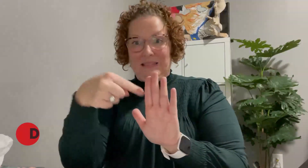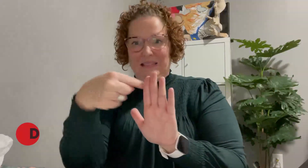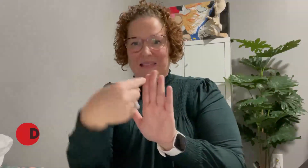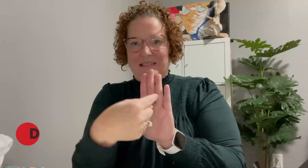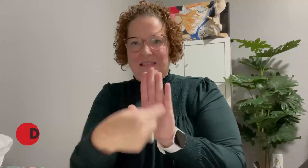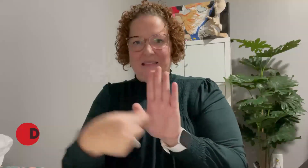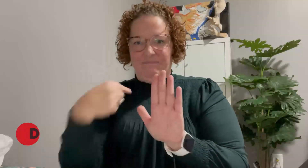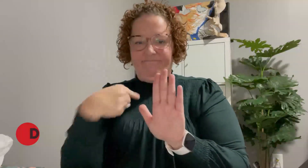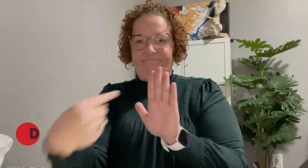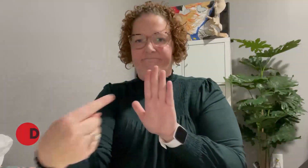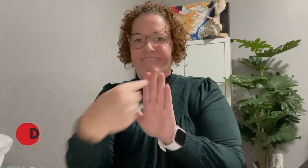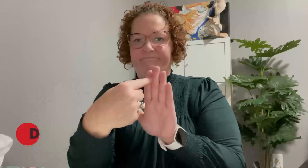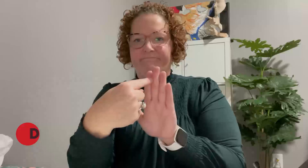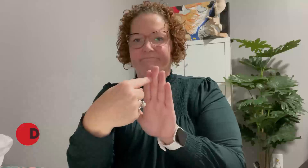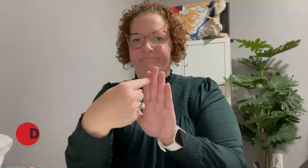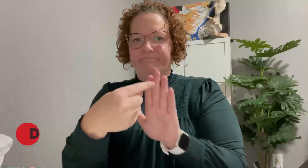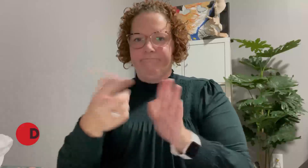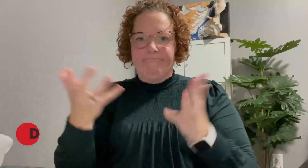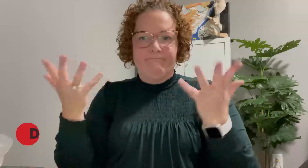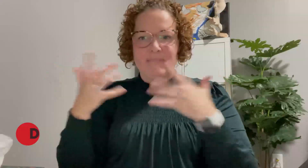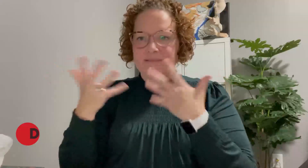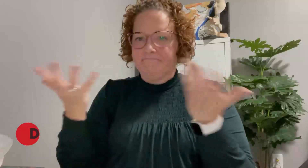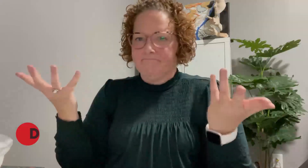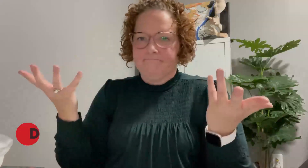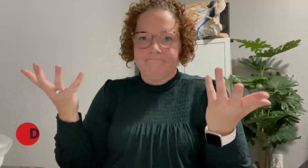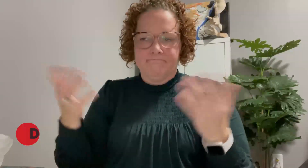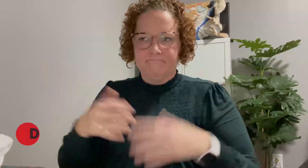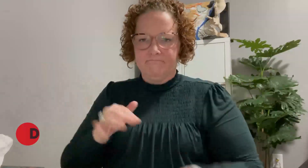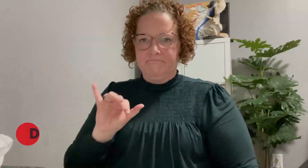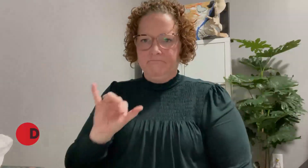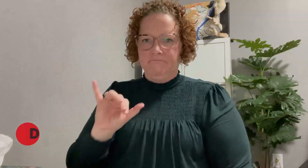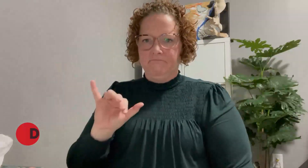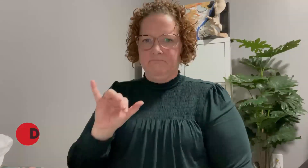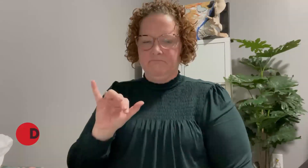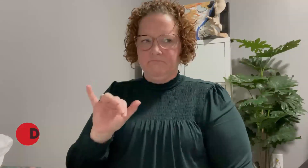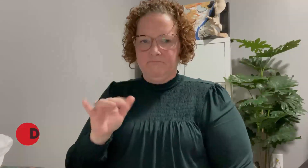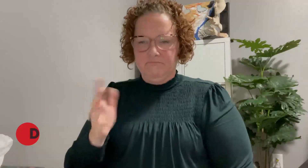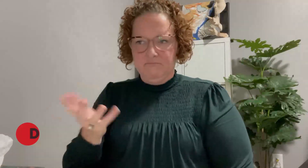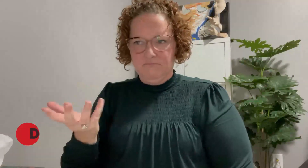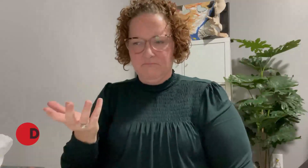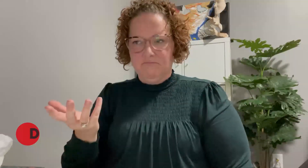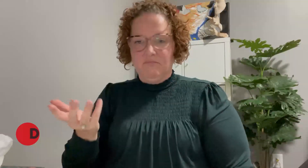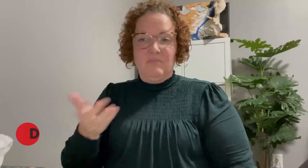That's where they found the lump